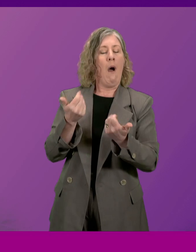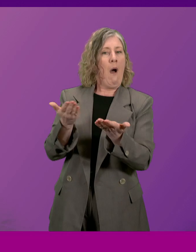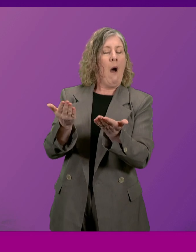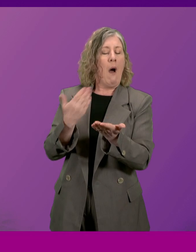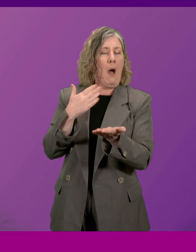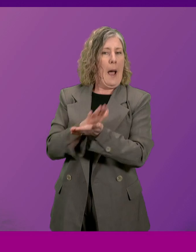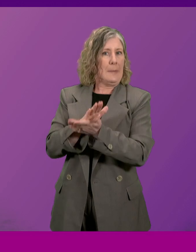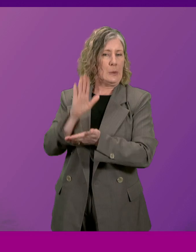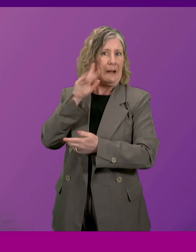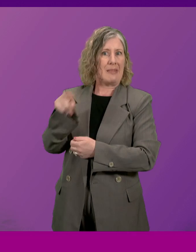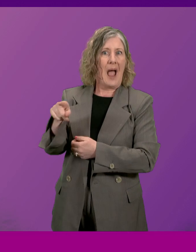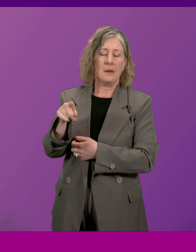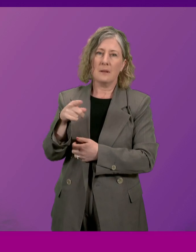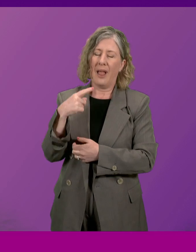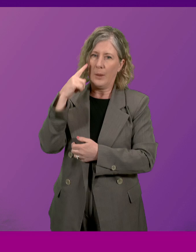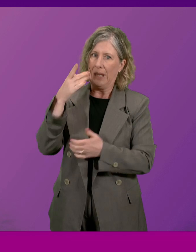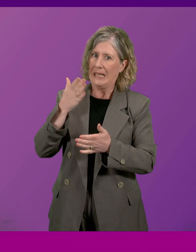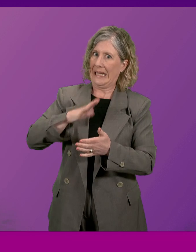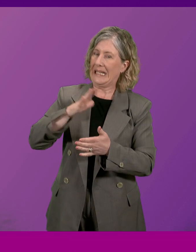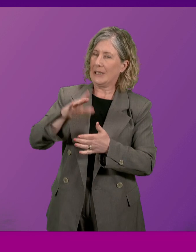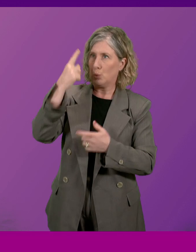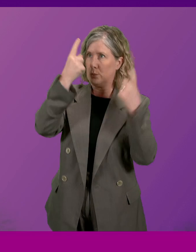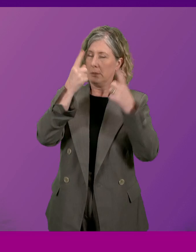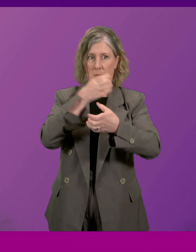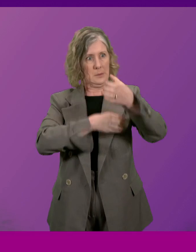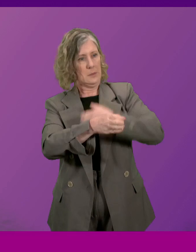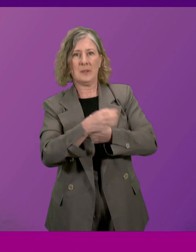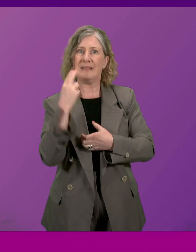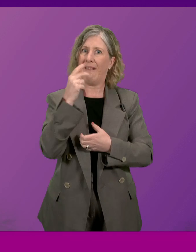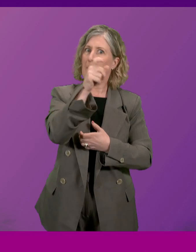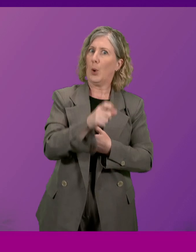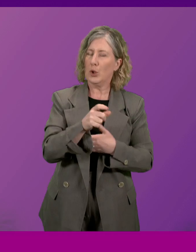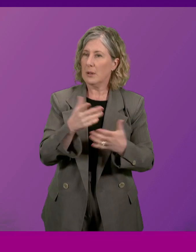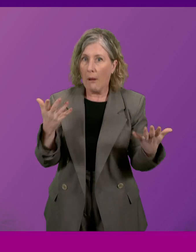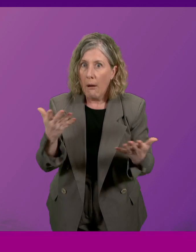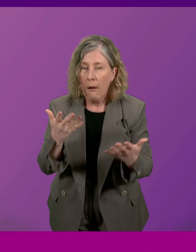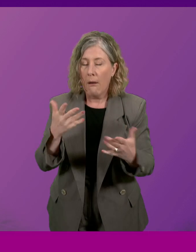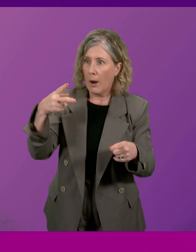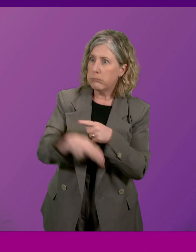We should put ourselves in the shoes of a deaf person and imagine that we are not feeling well